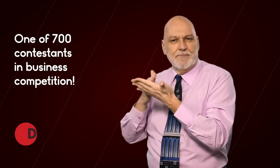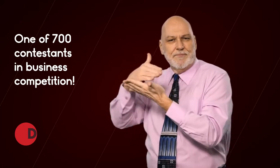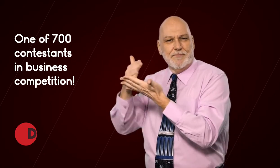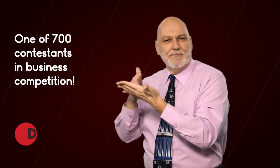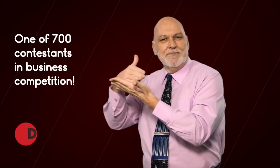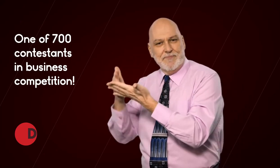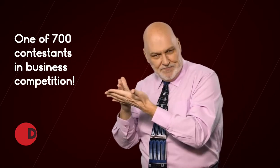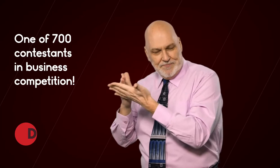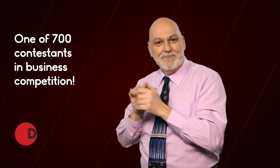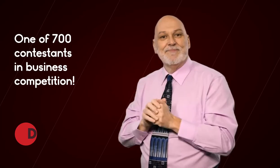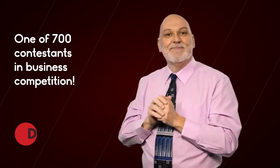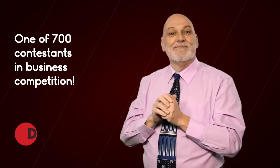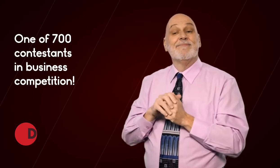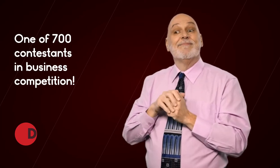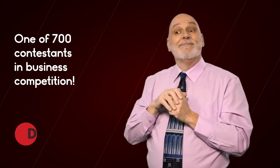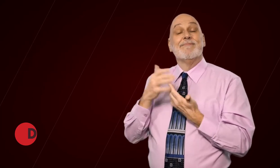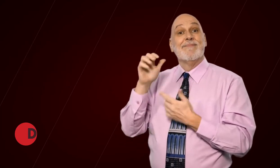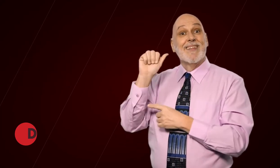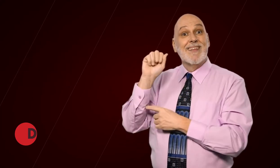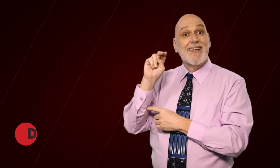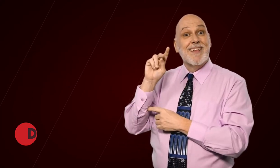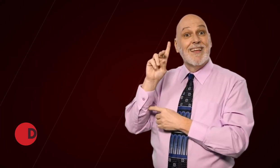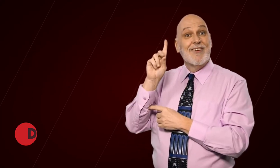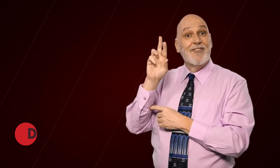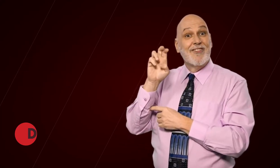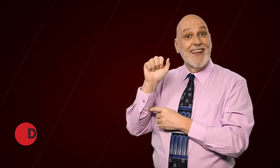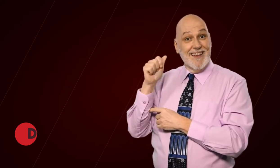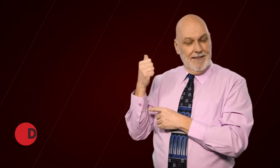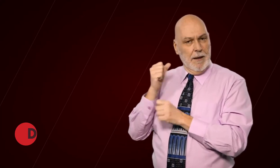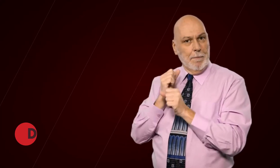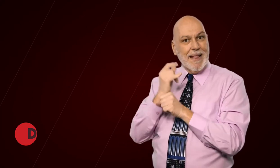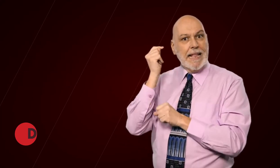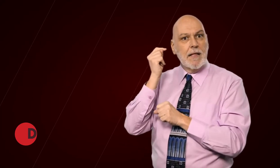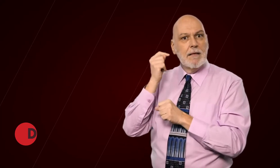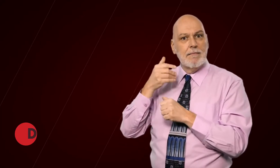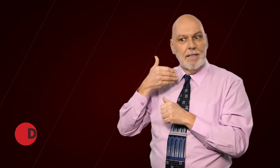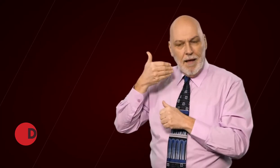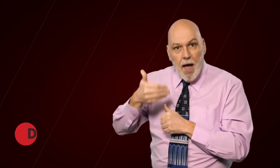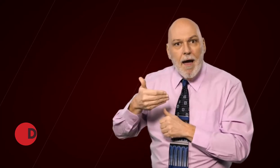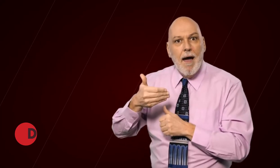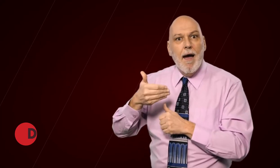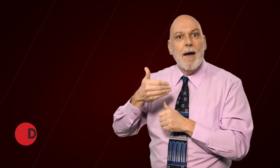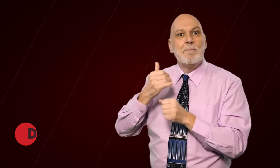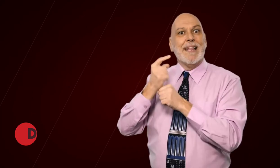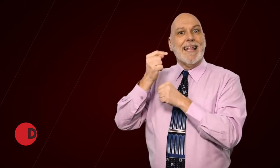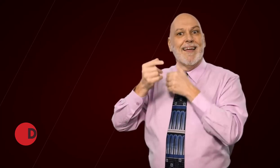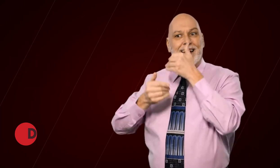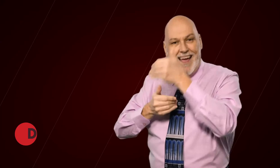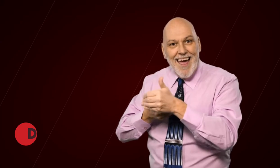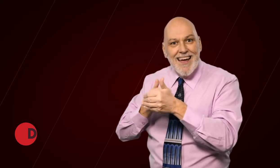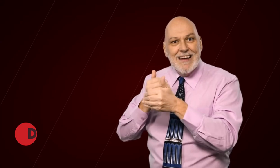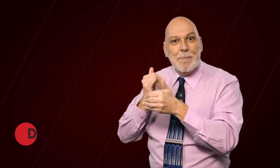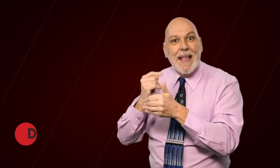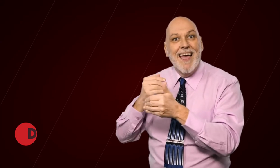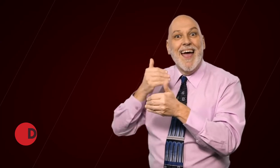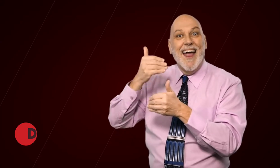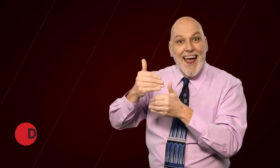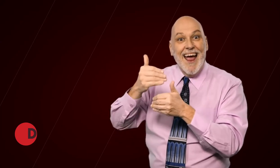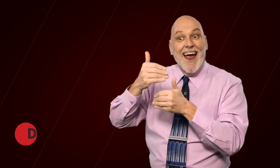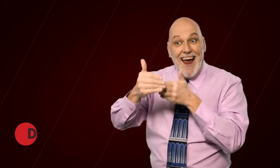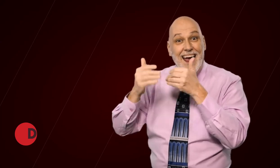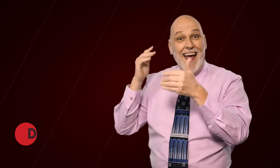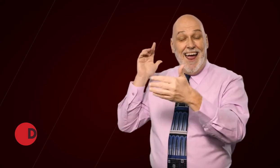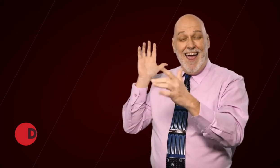compete in 4 stages and Andrea made it